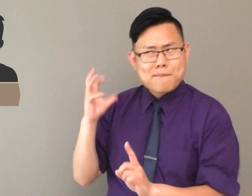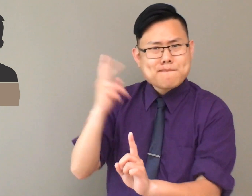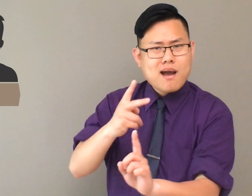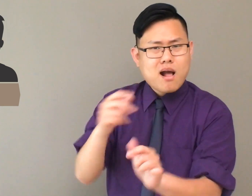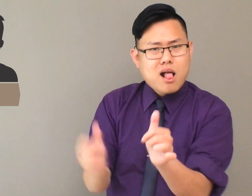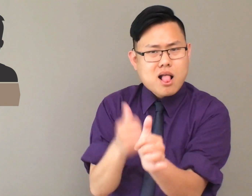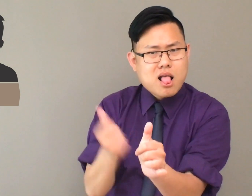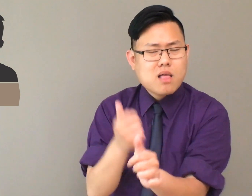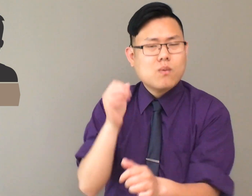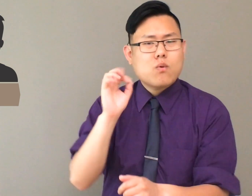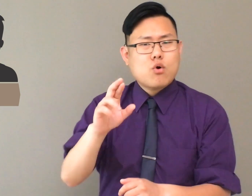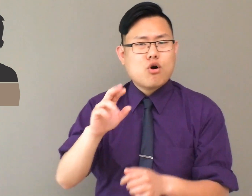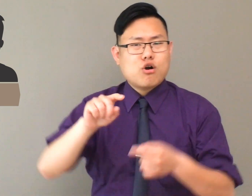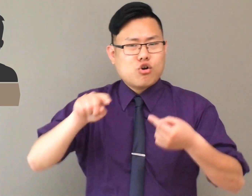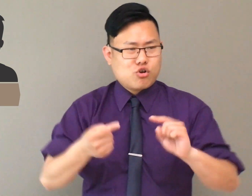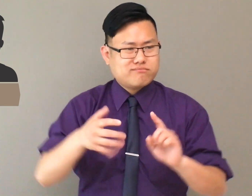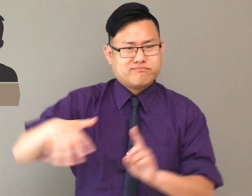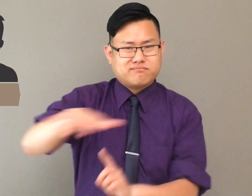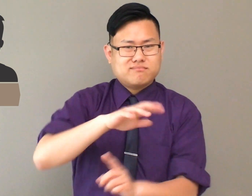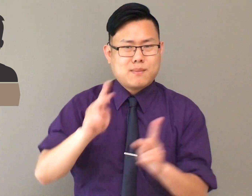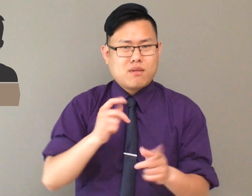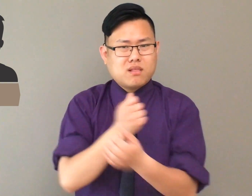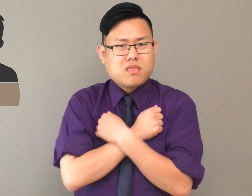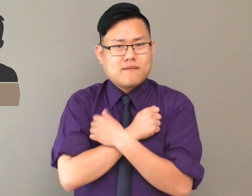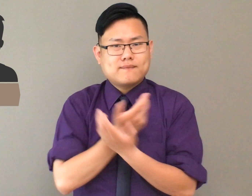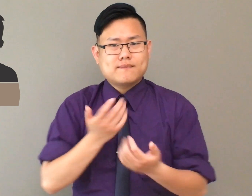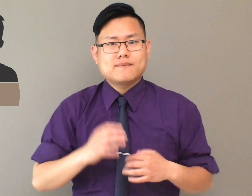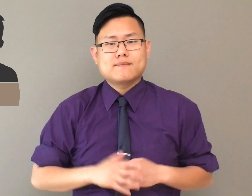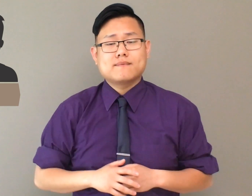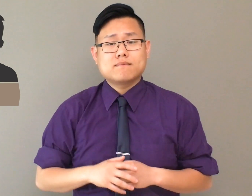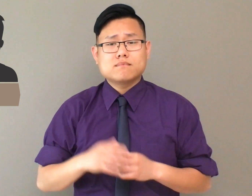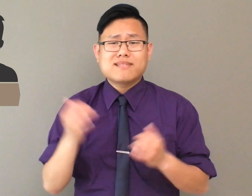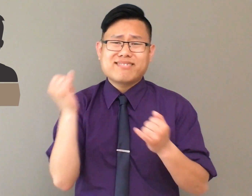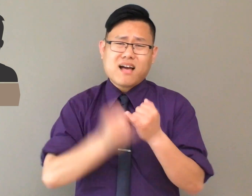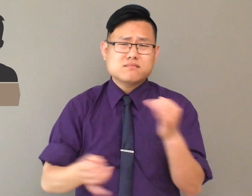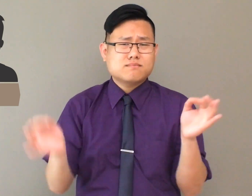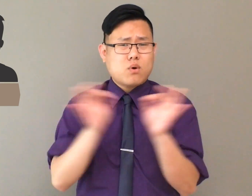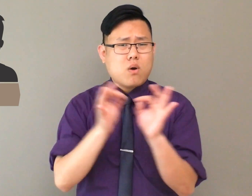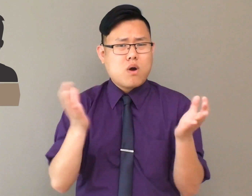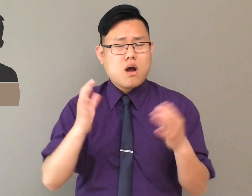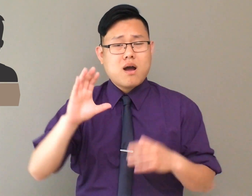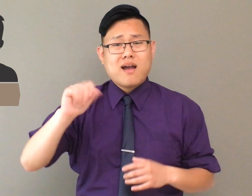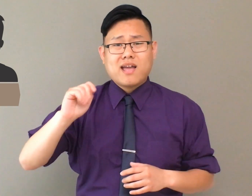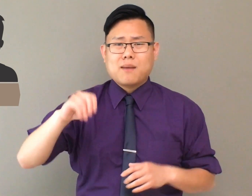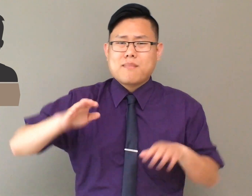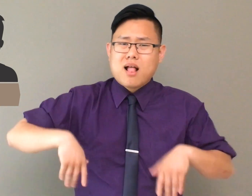with the constant worry that if their traffickers track them down they could hurt them or people around them they care about.